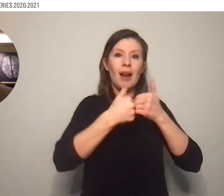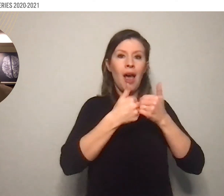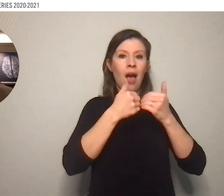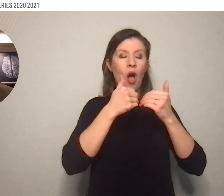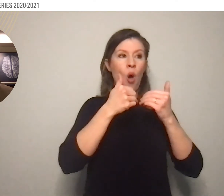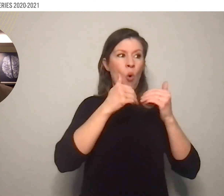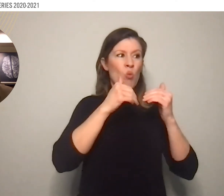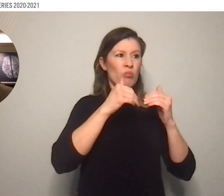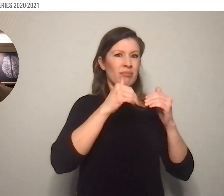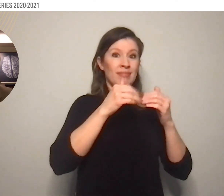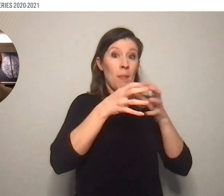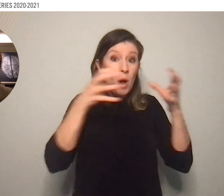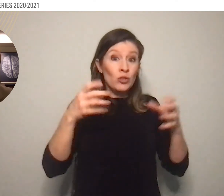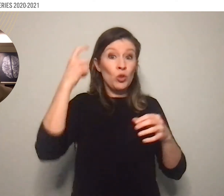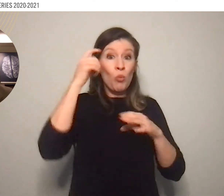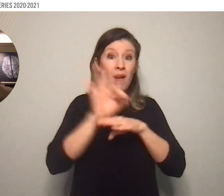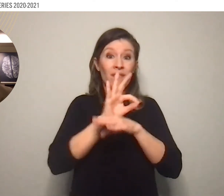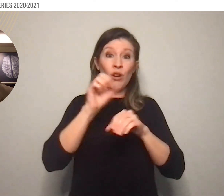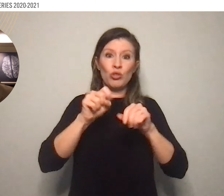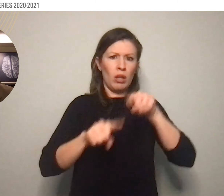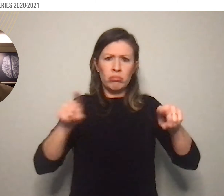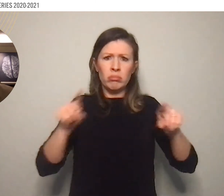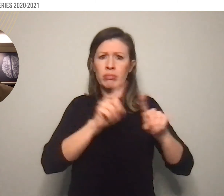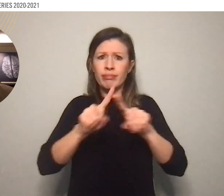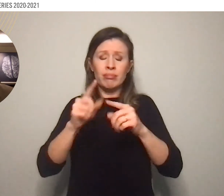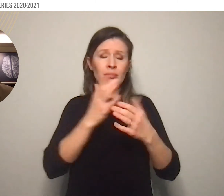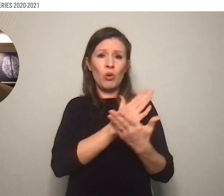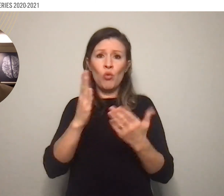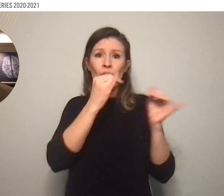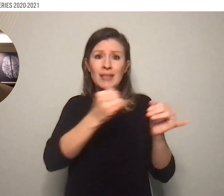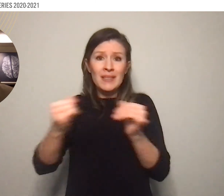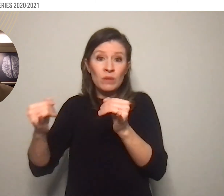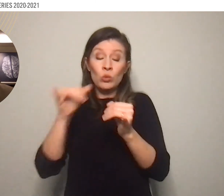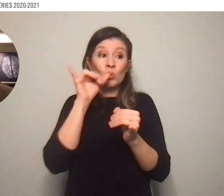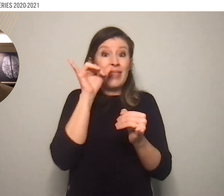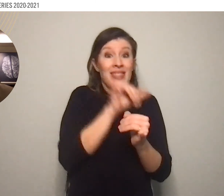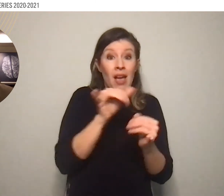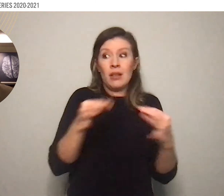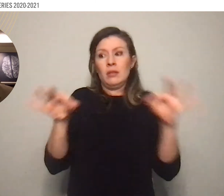brain function is from person to person has been quite important for other discoveries related to